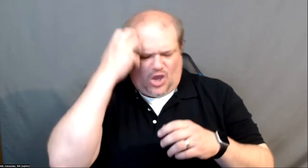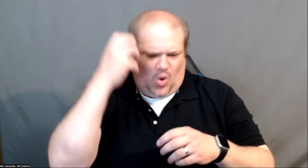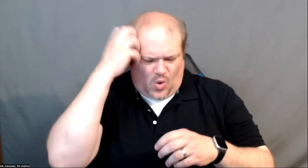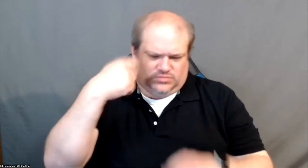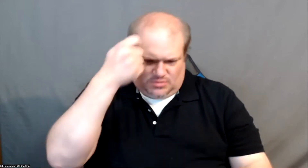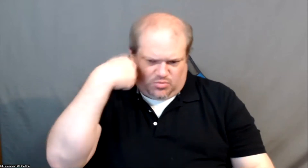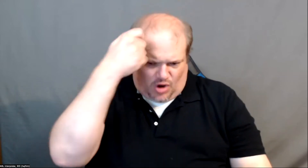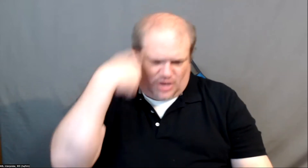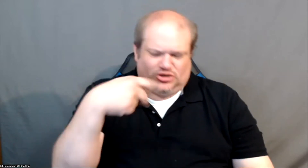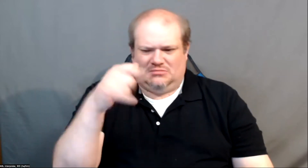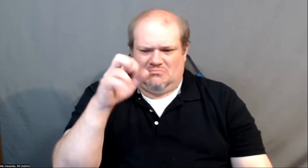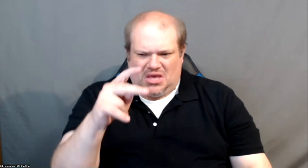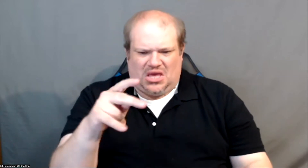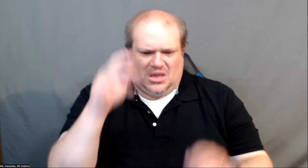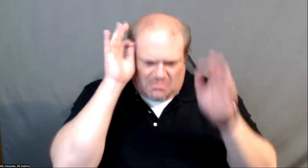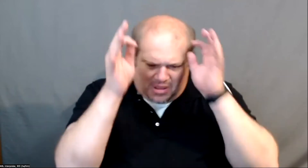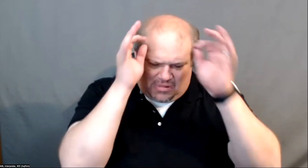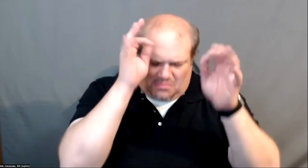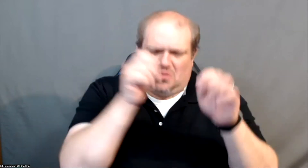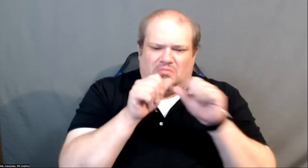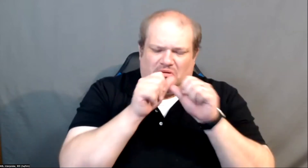picks pluck permanence in this brown-green slime.